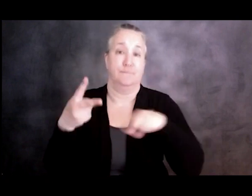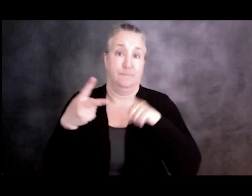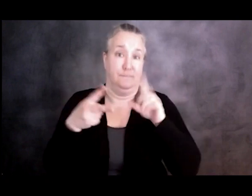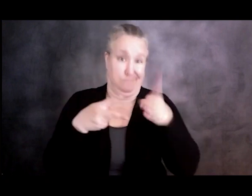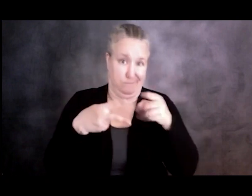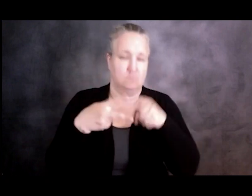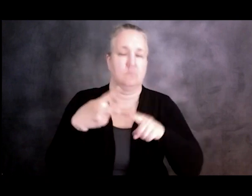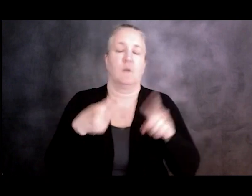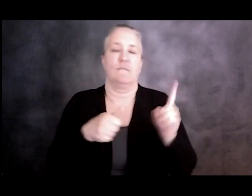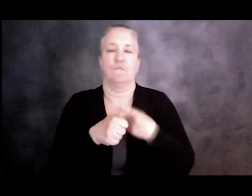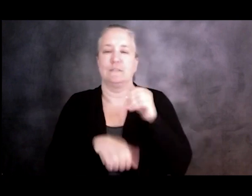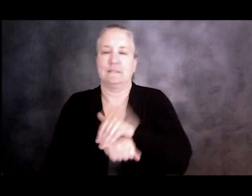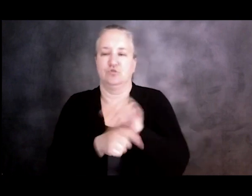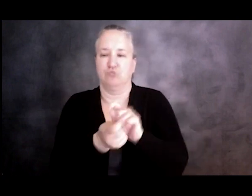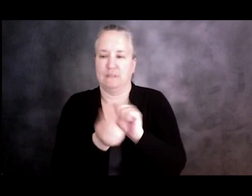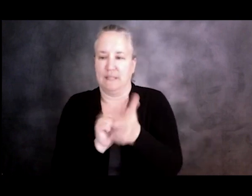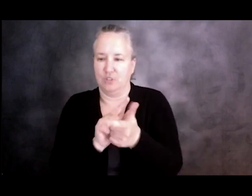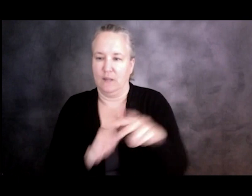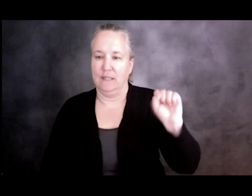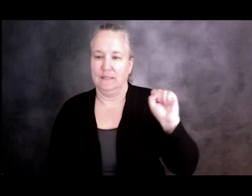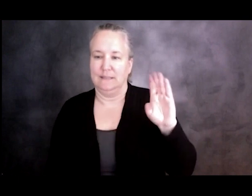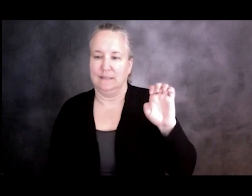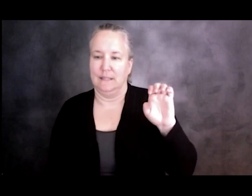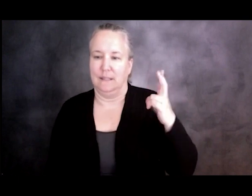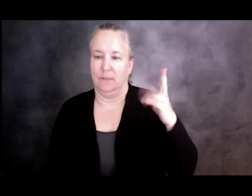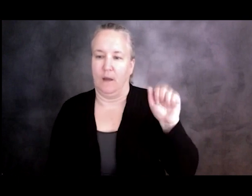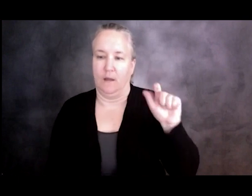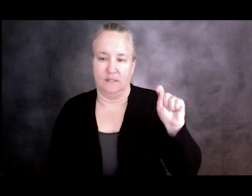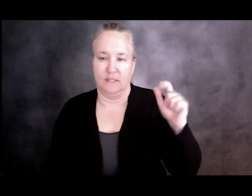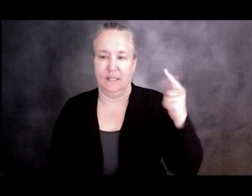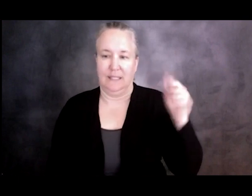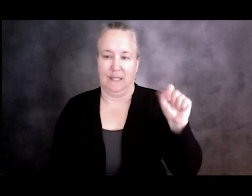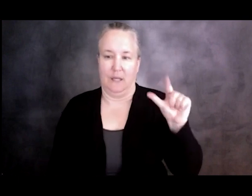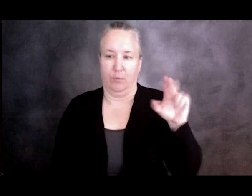English translation of Sebhat Gebre Egziabher's 1966 Amharic